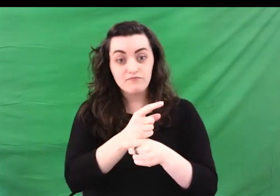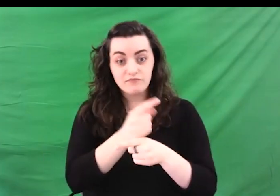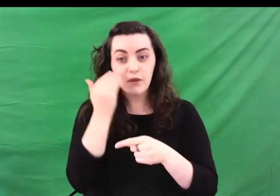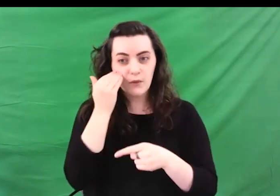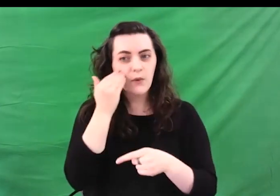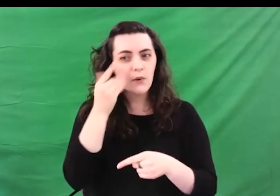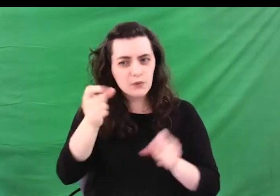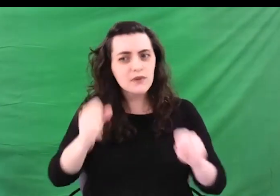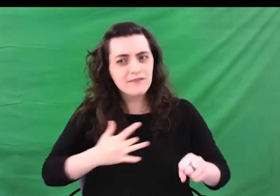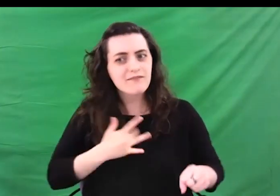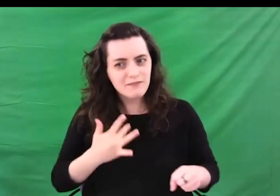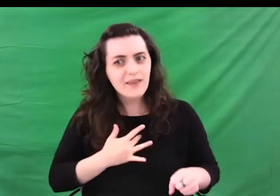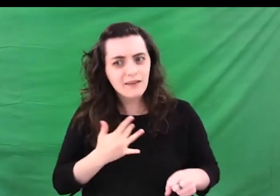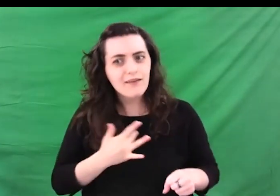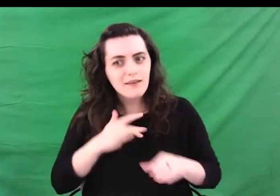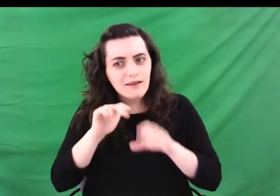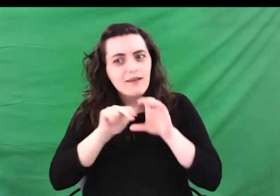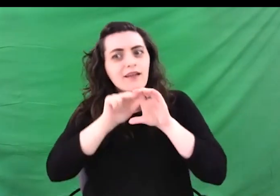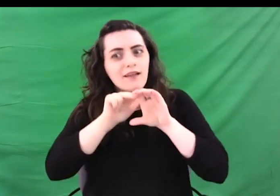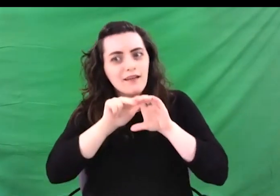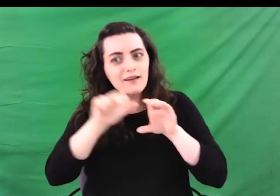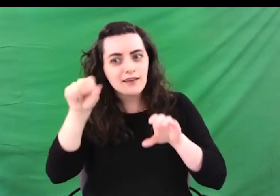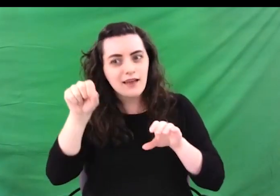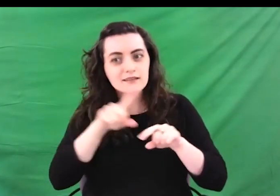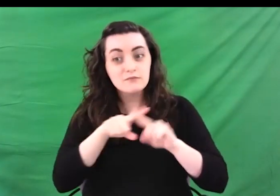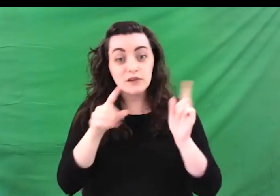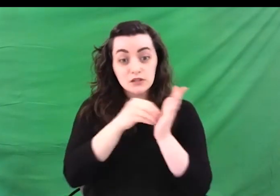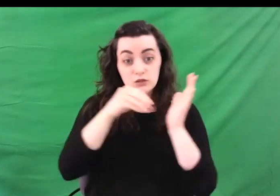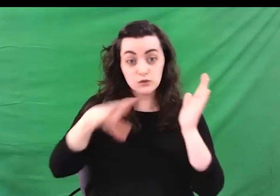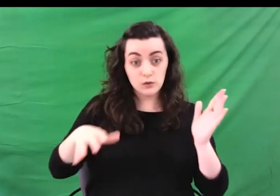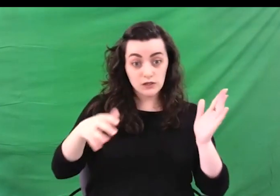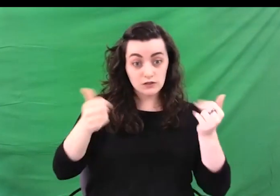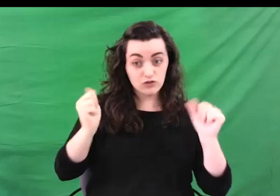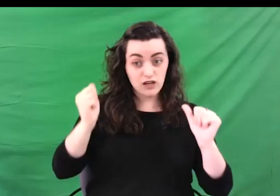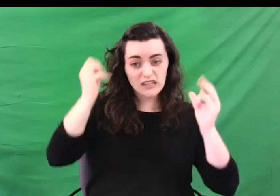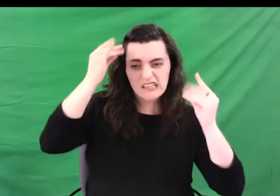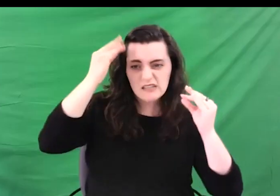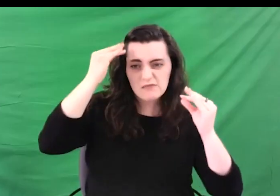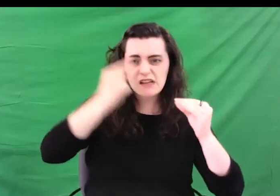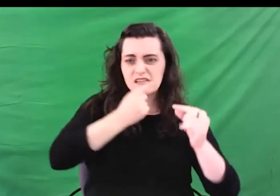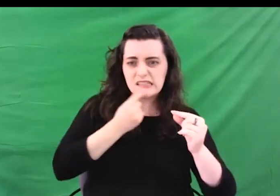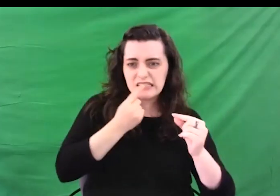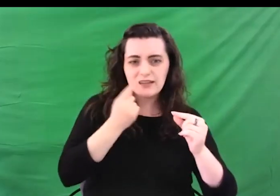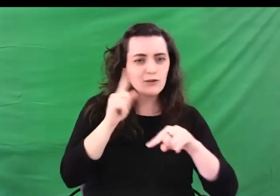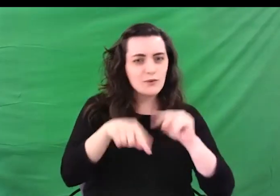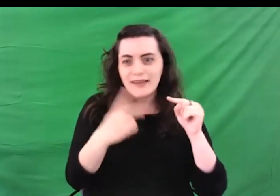For a student trying to think about what's happening, they can't see that visually. Your teeth are blocking it.